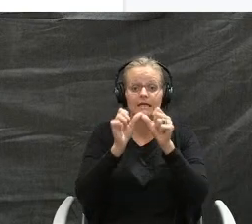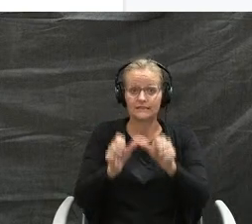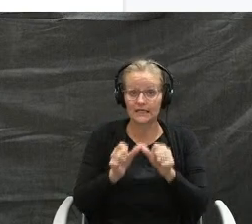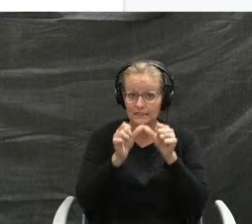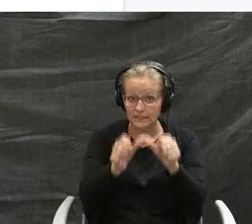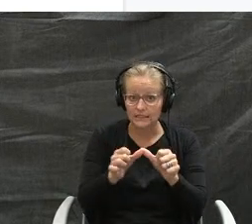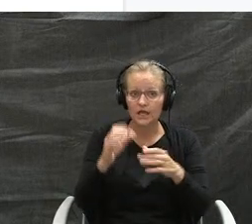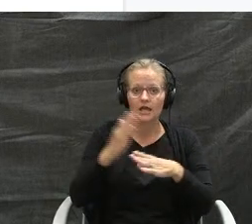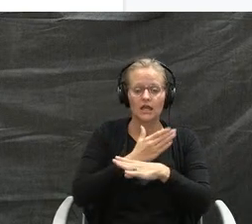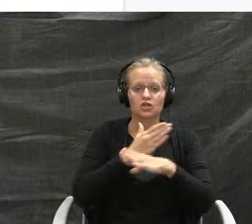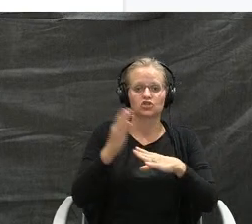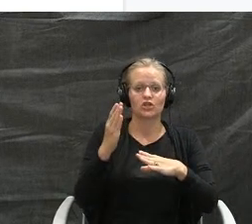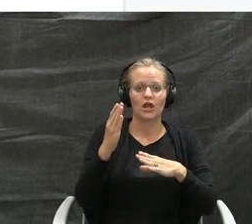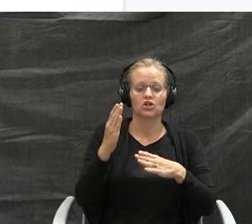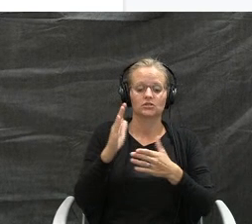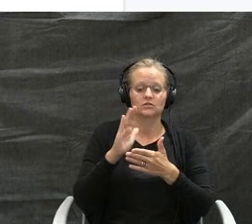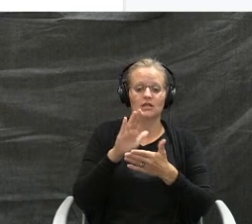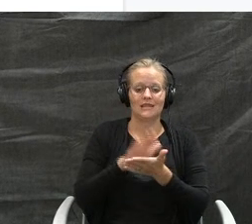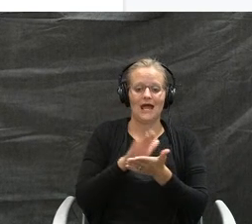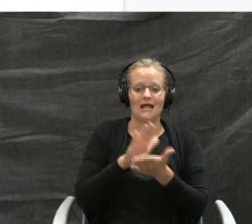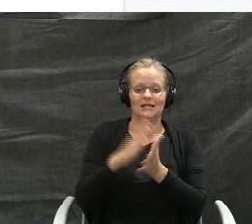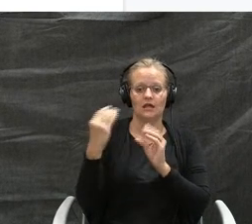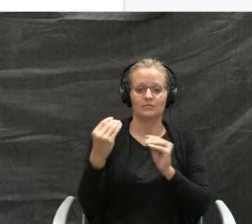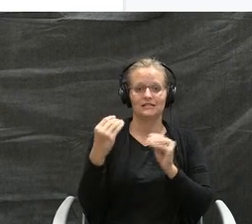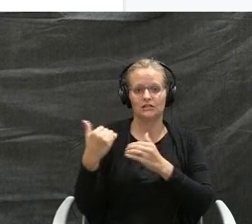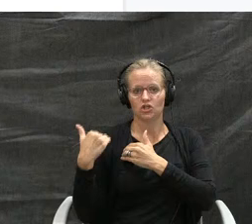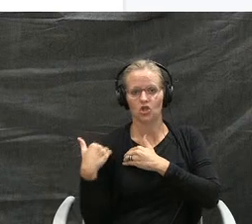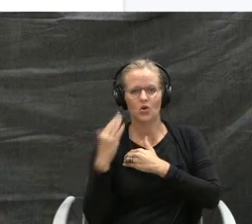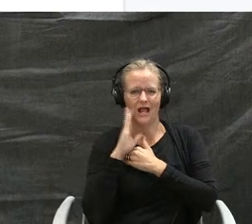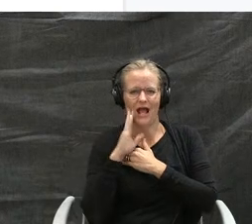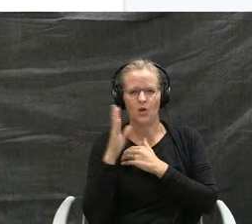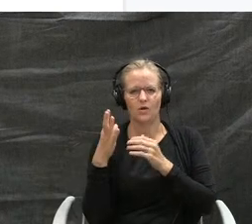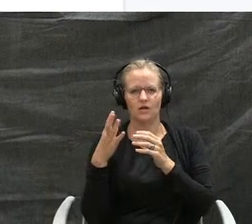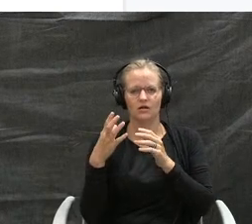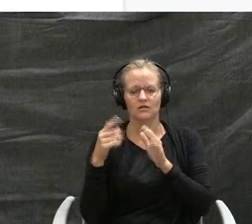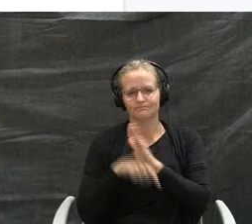I'll describe that in just a moment help students teach or